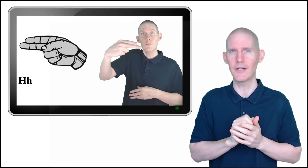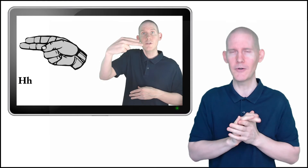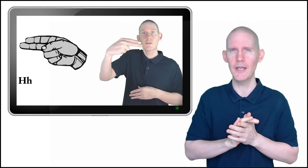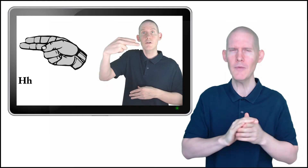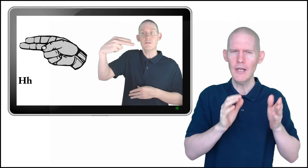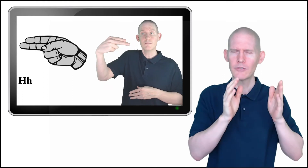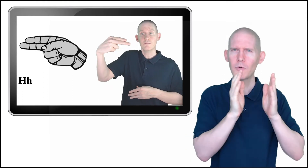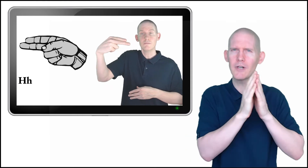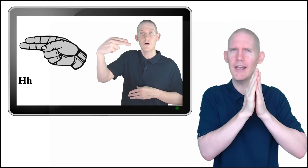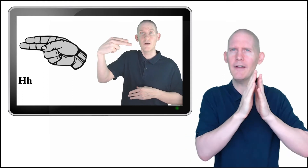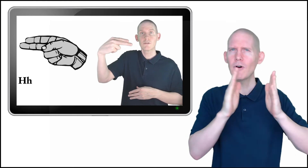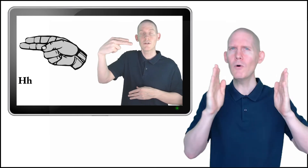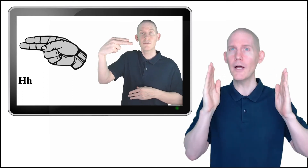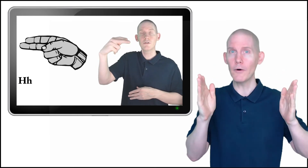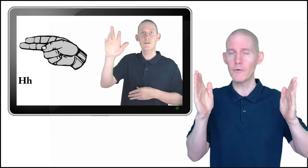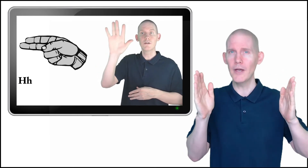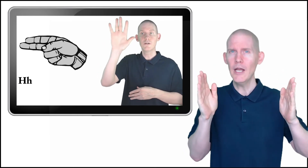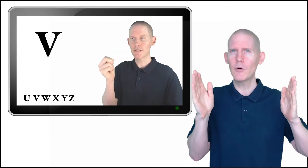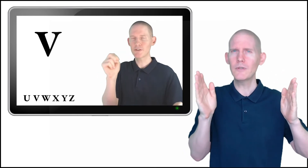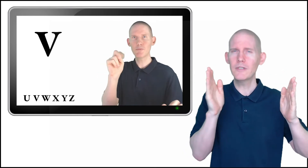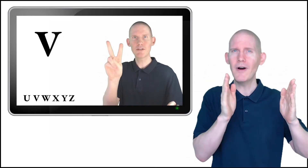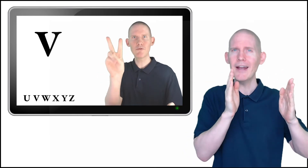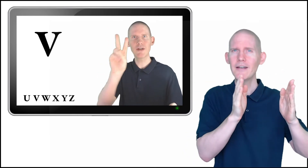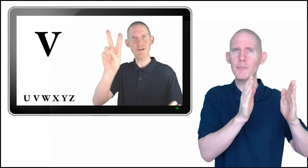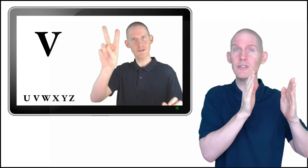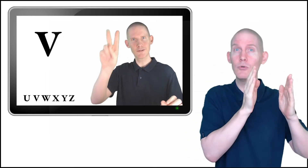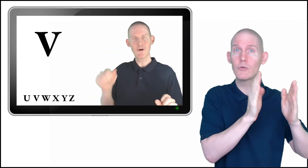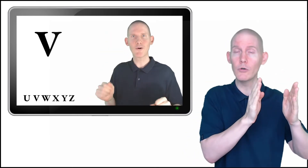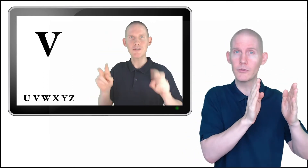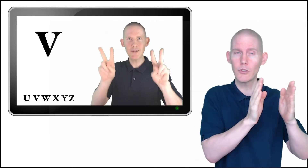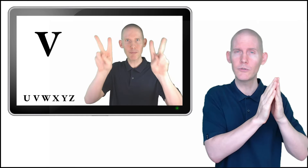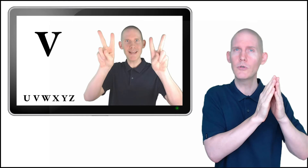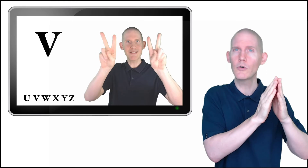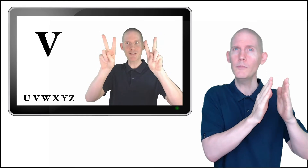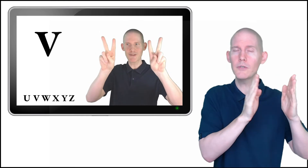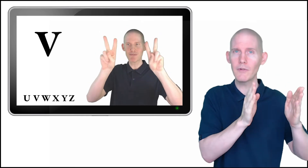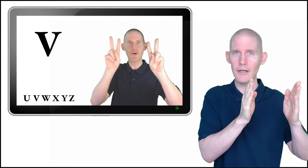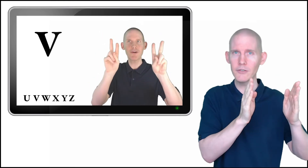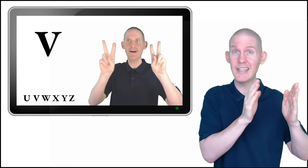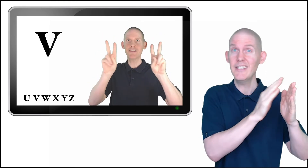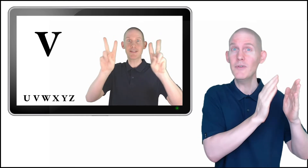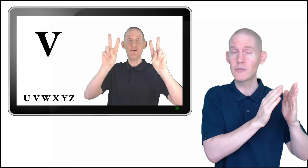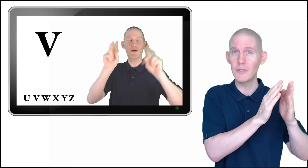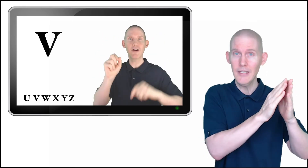OK, so we're going to have the whole alphabet, but we'll divide it up into groups. So we'll do groups of letters individually.